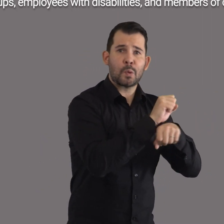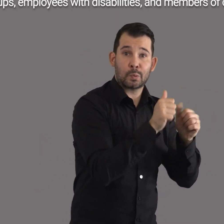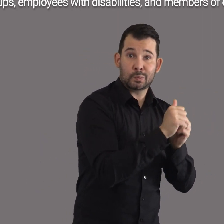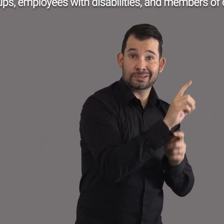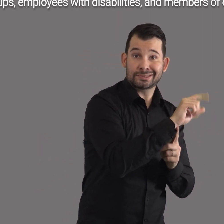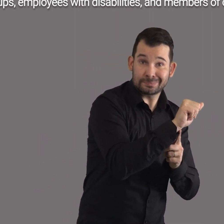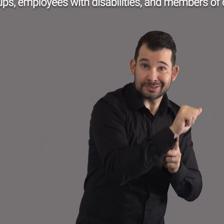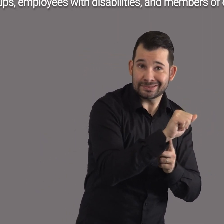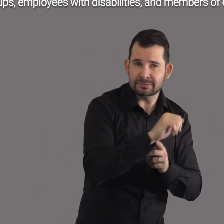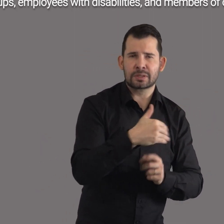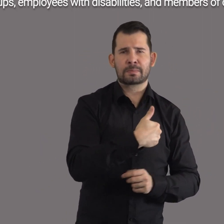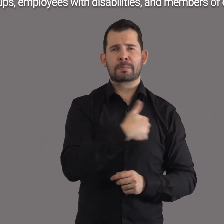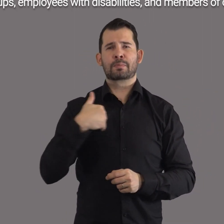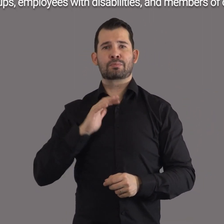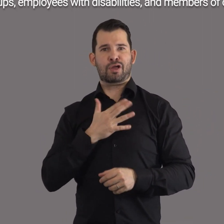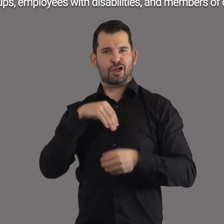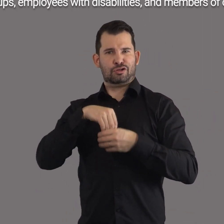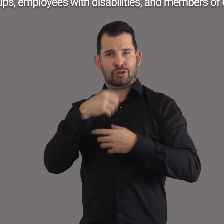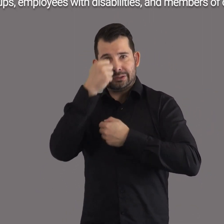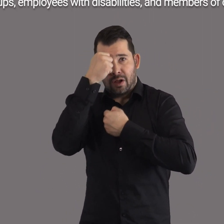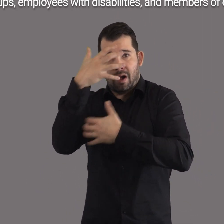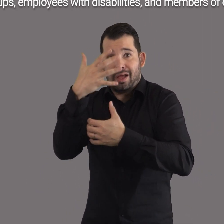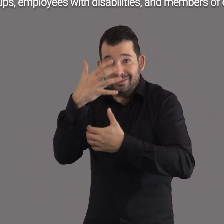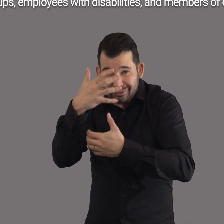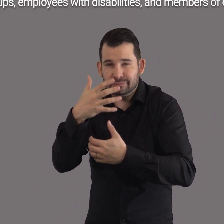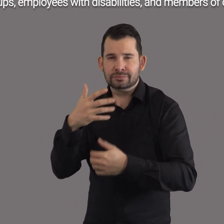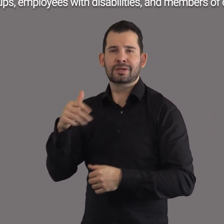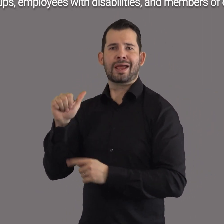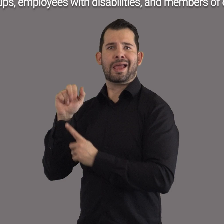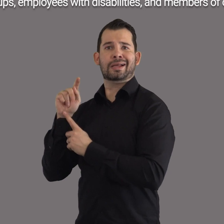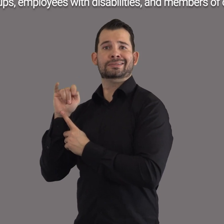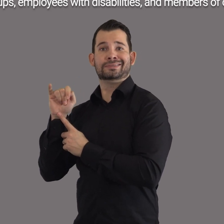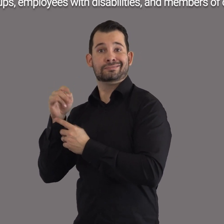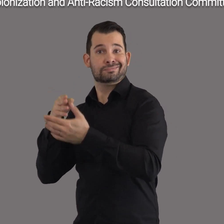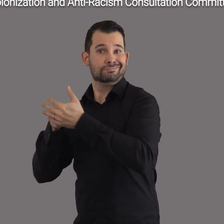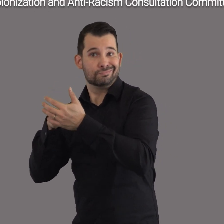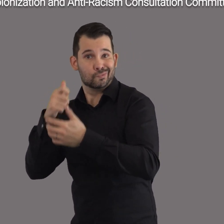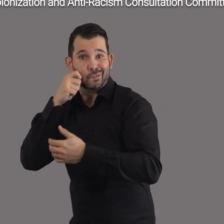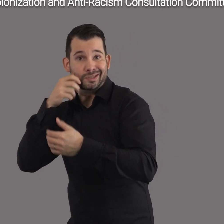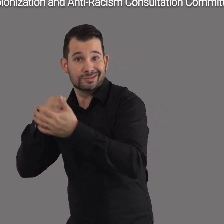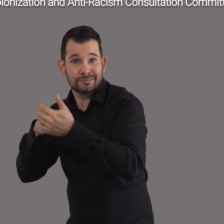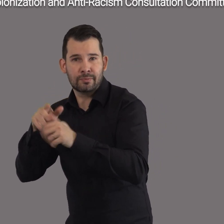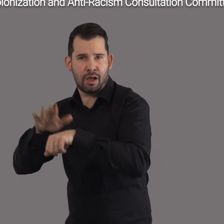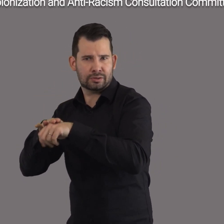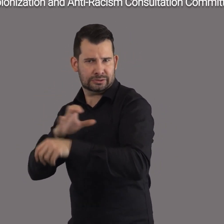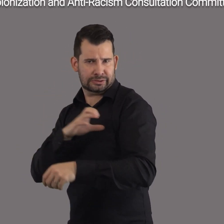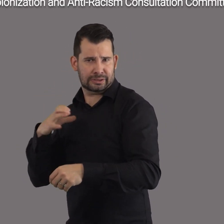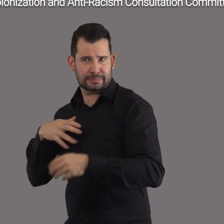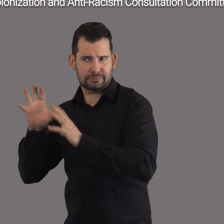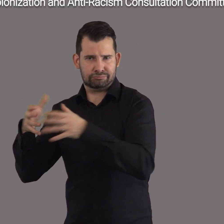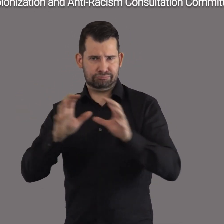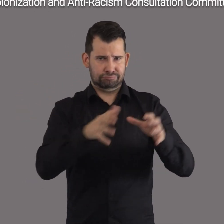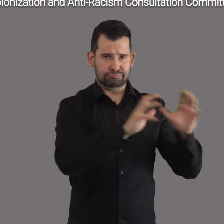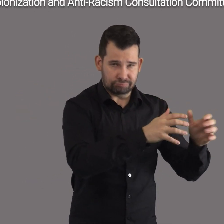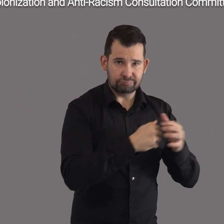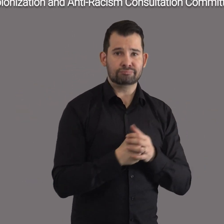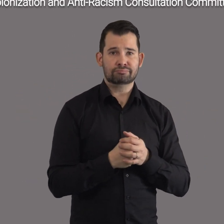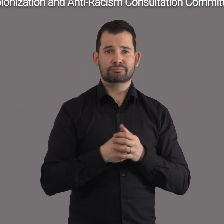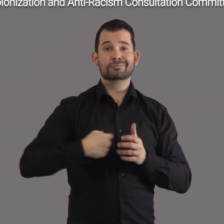woking groups, employees with disabilities, and members of our internal Decolonization and Anti-Racism Consultation Committee.